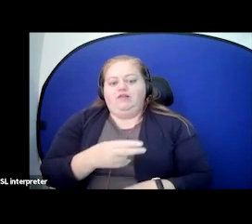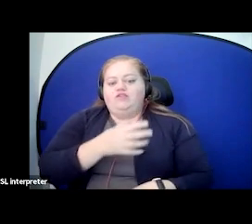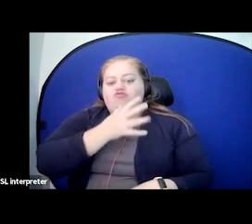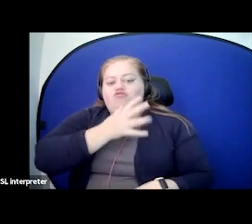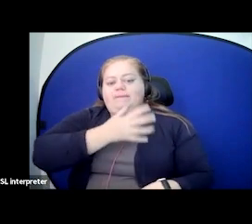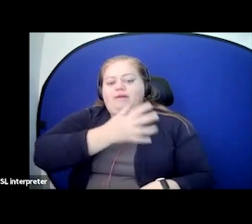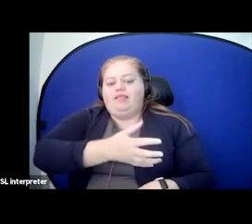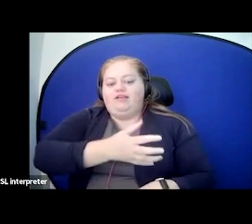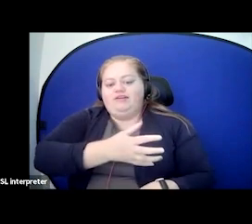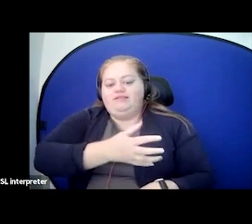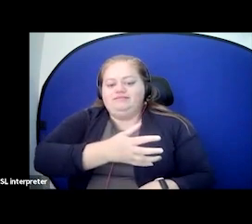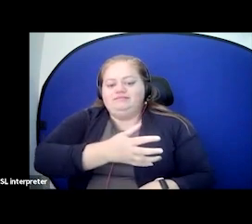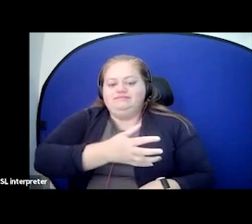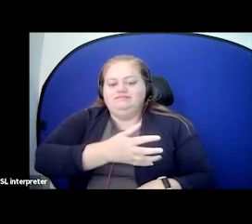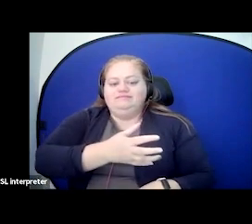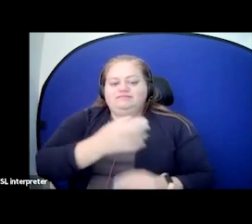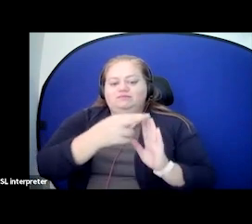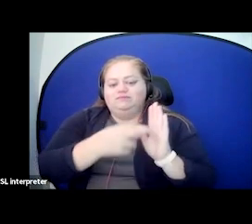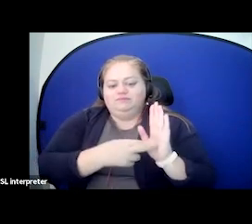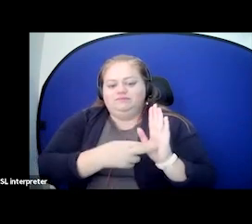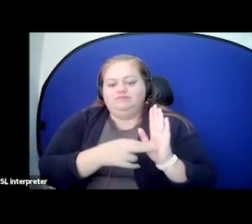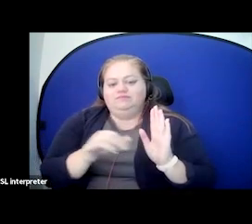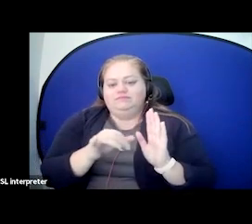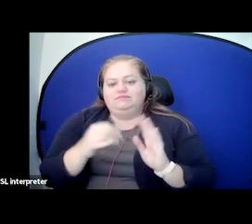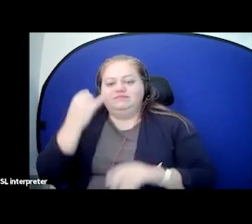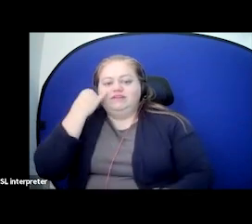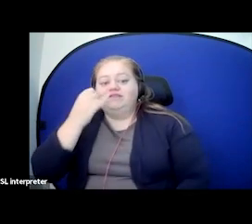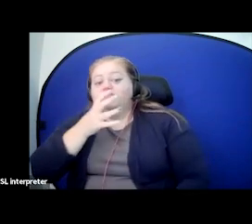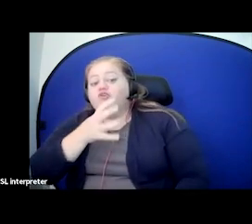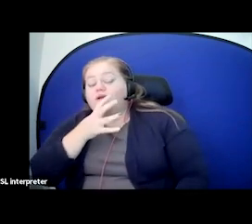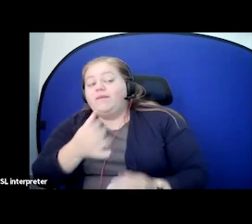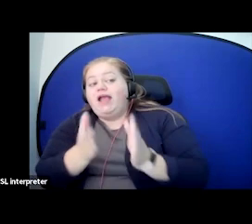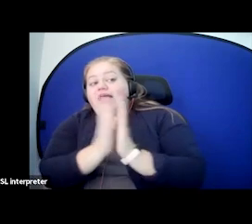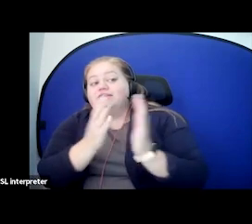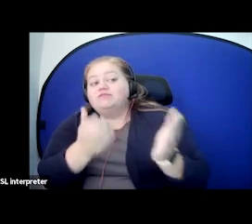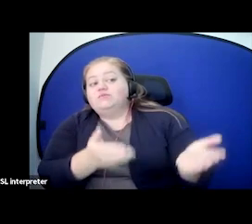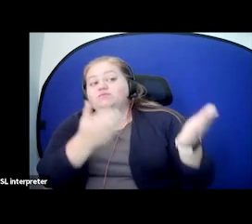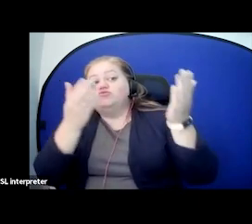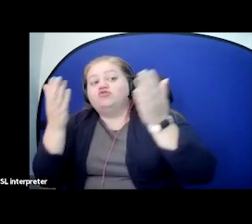which is imagine grandmother asking you to bring something from the kitchen.